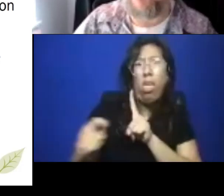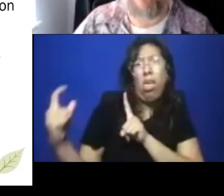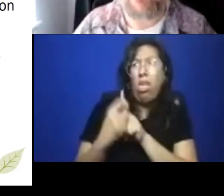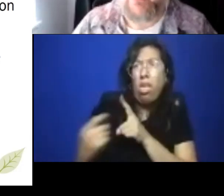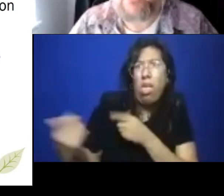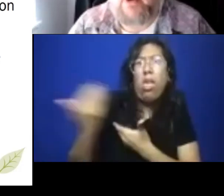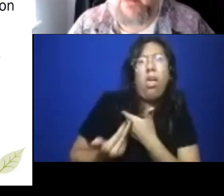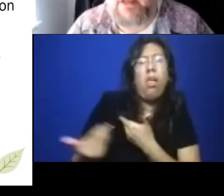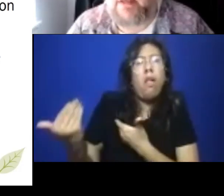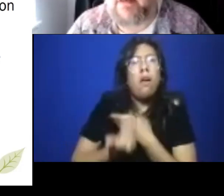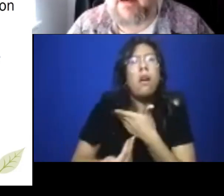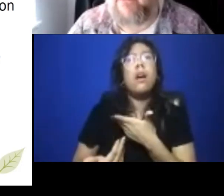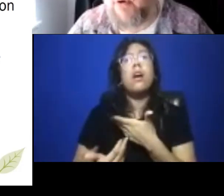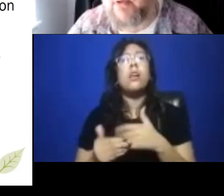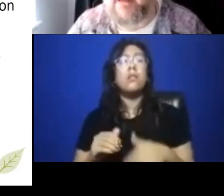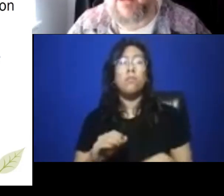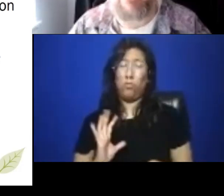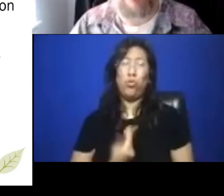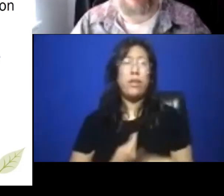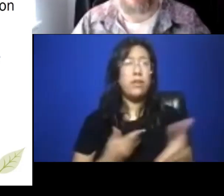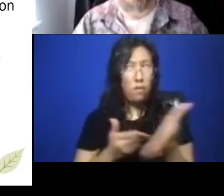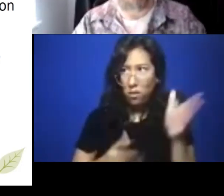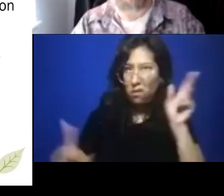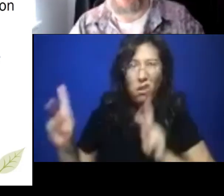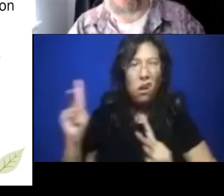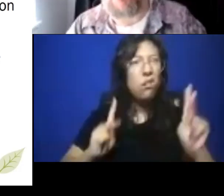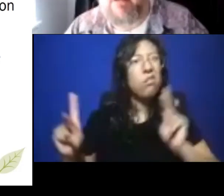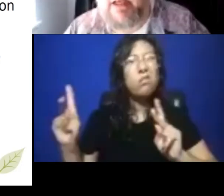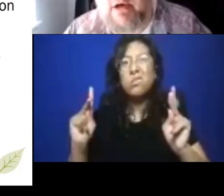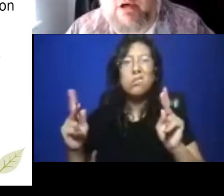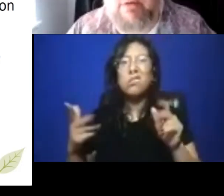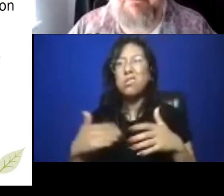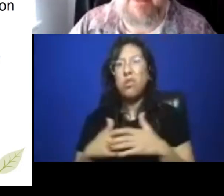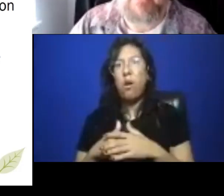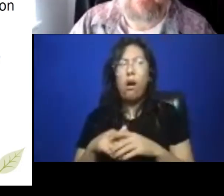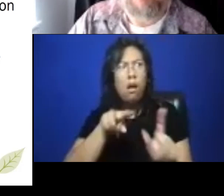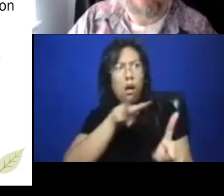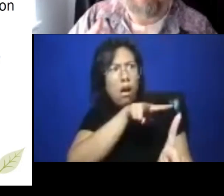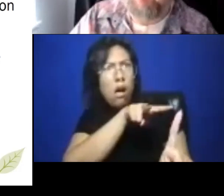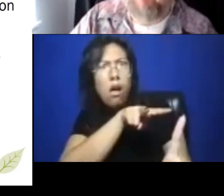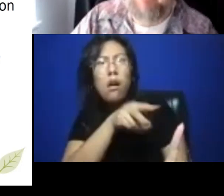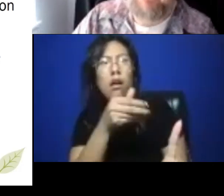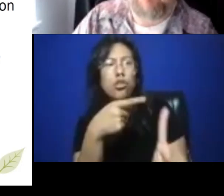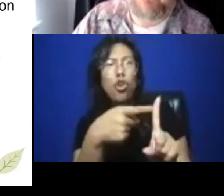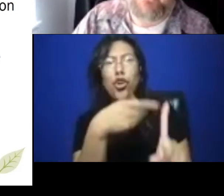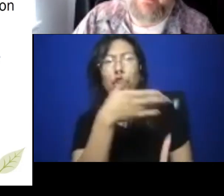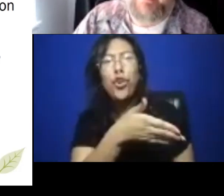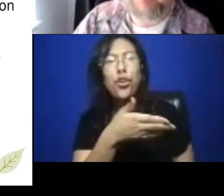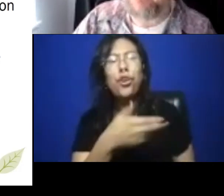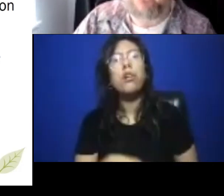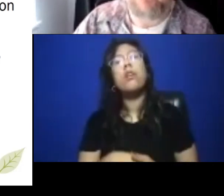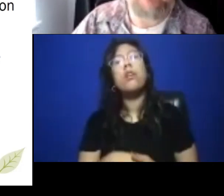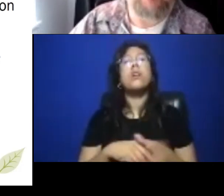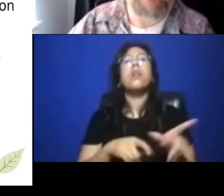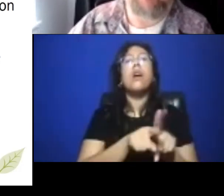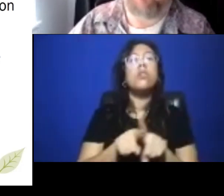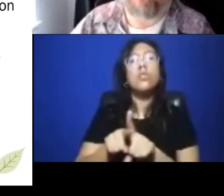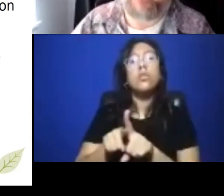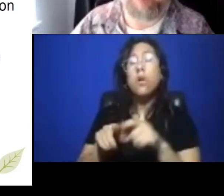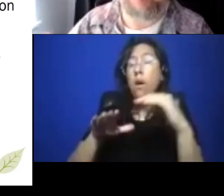by transphobic folks that are targeting her. There might be also access in terms of if a provider